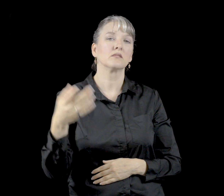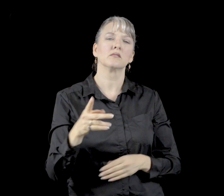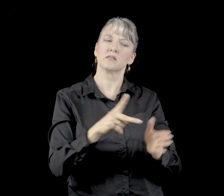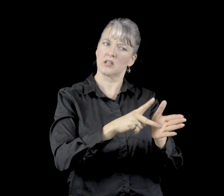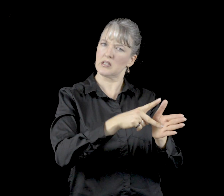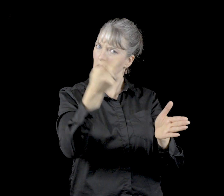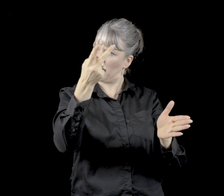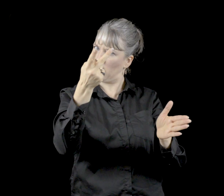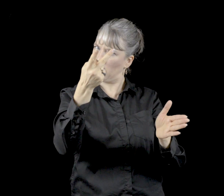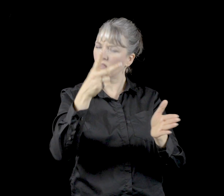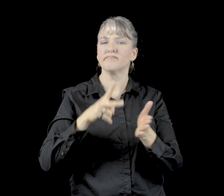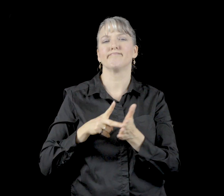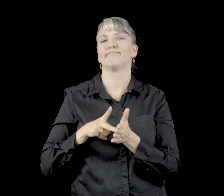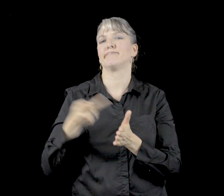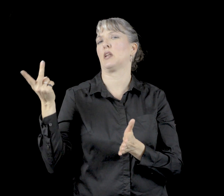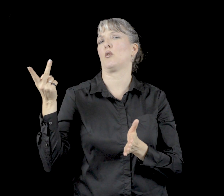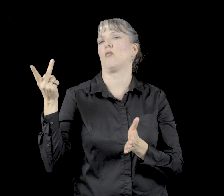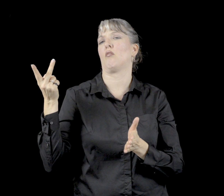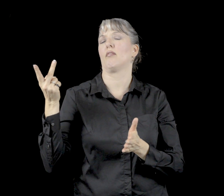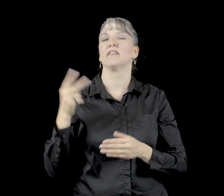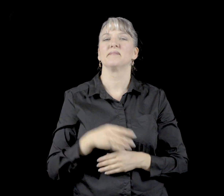Or two times Or as much again..double.